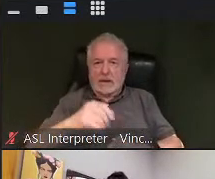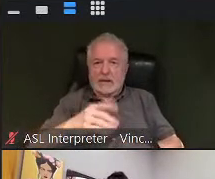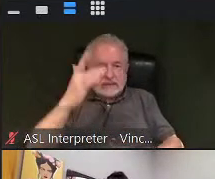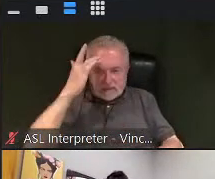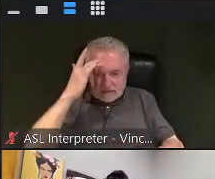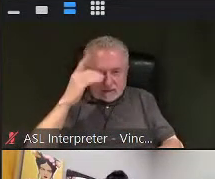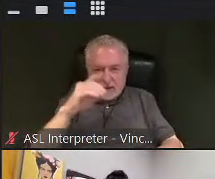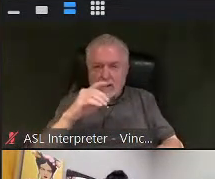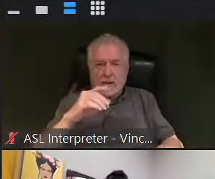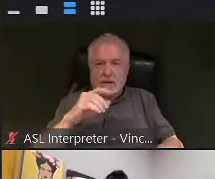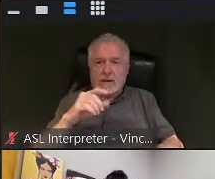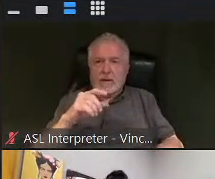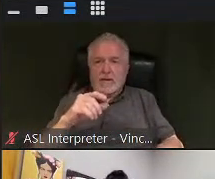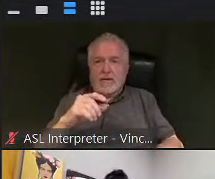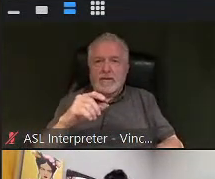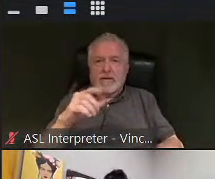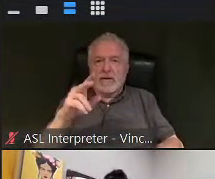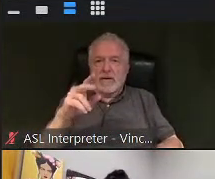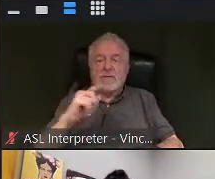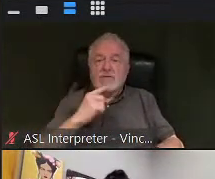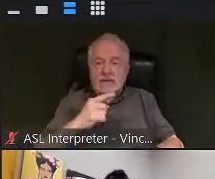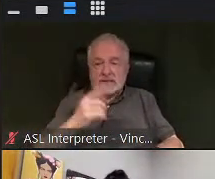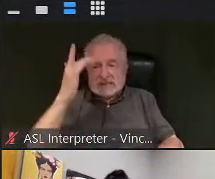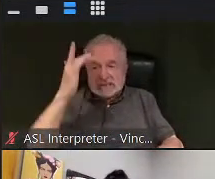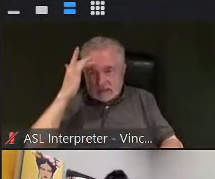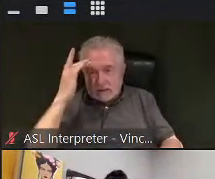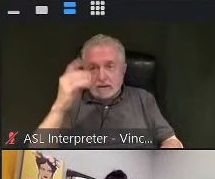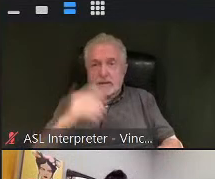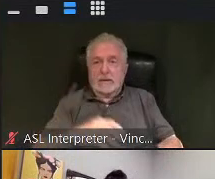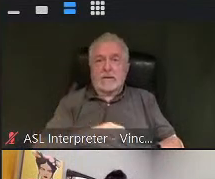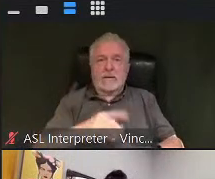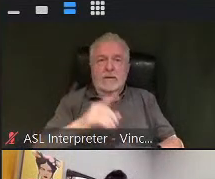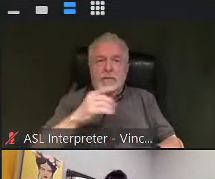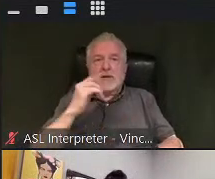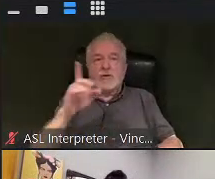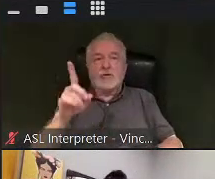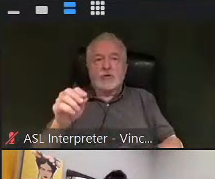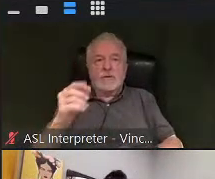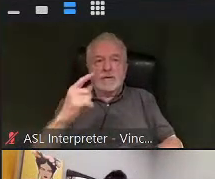You're not going to get seriously sick so that we can do for the community.